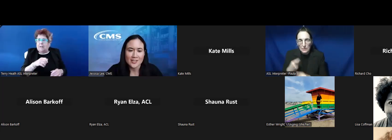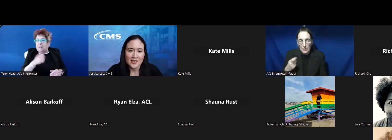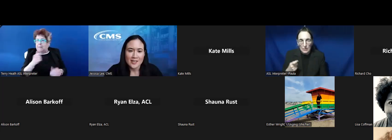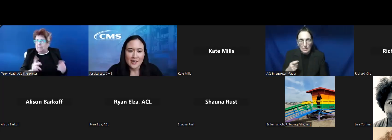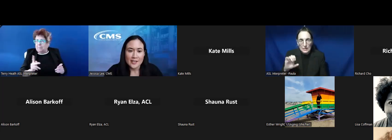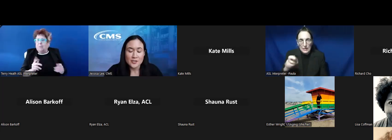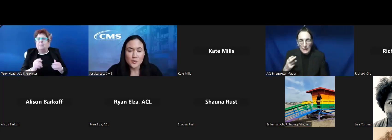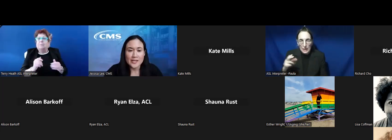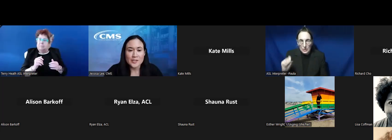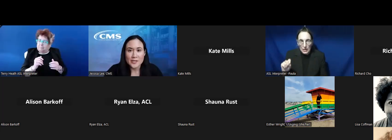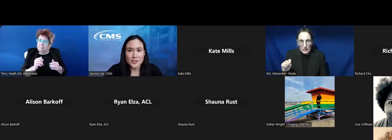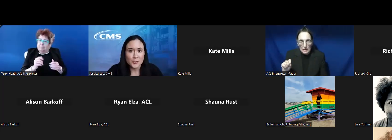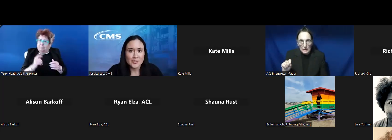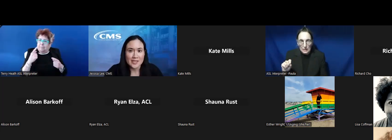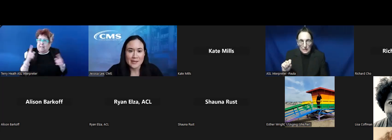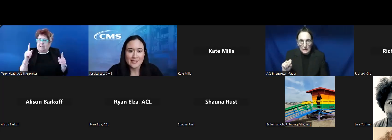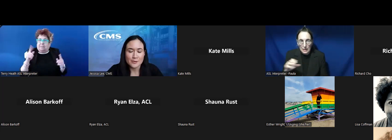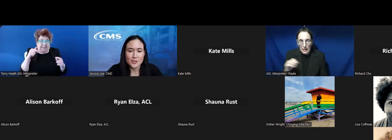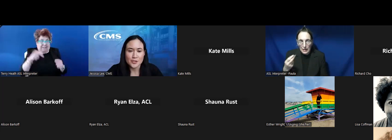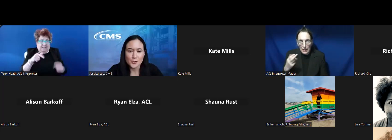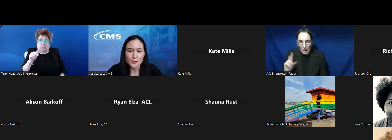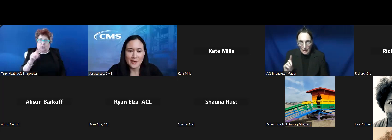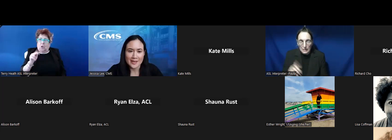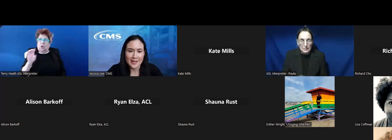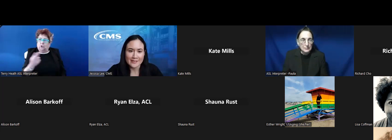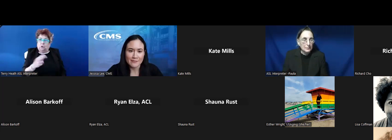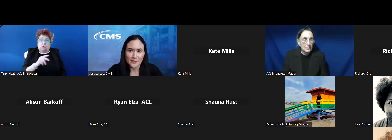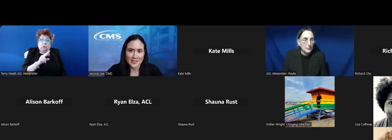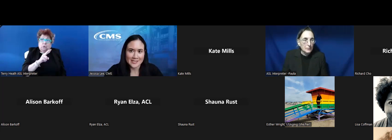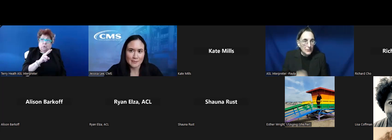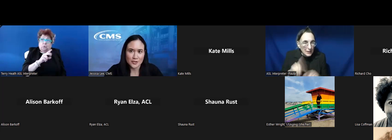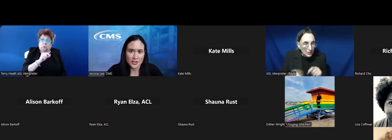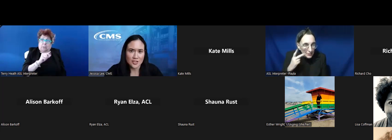In 2022, CMS announced a new Medicaid 1115 demonstration